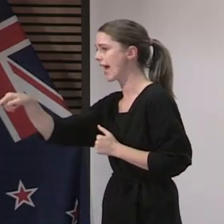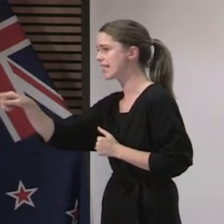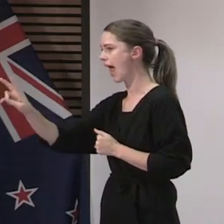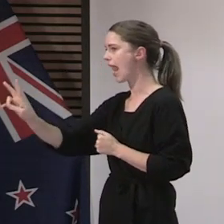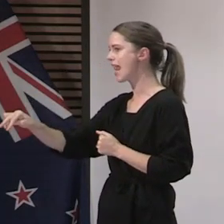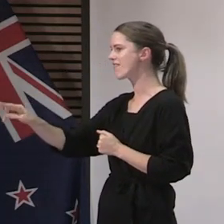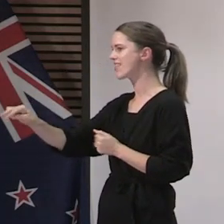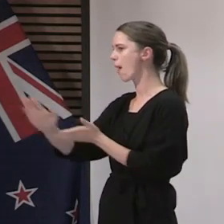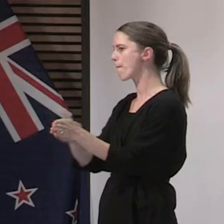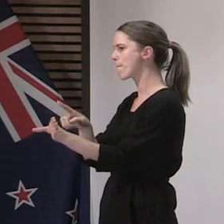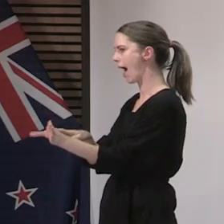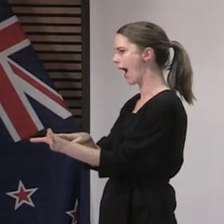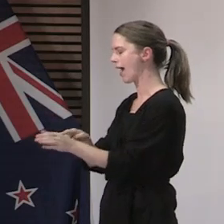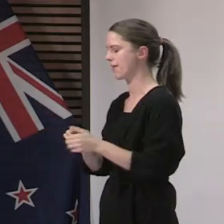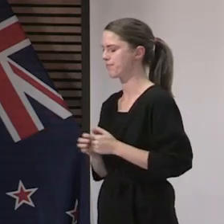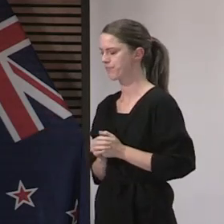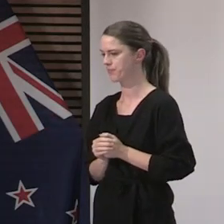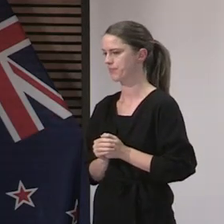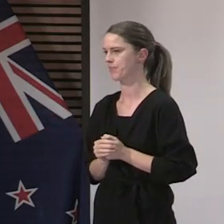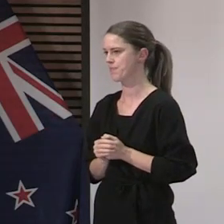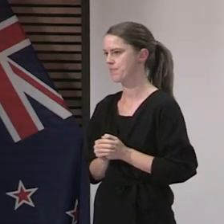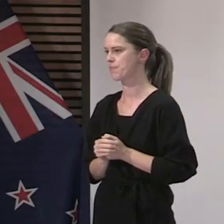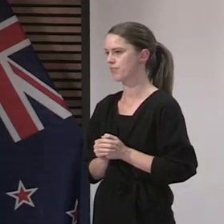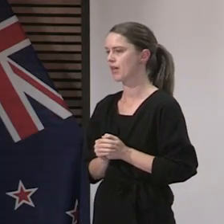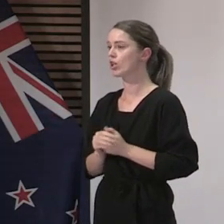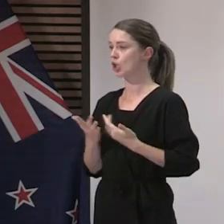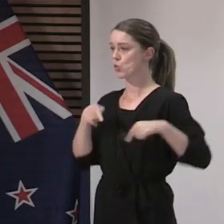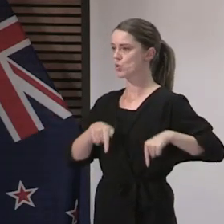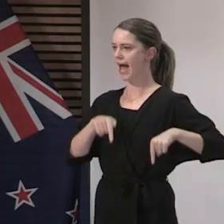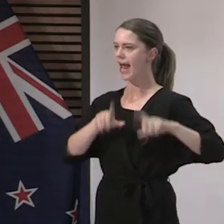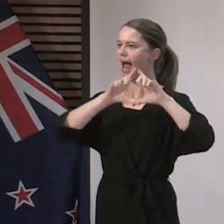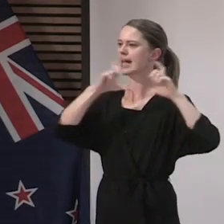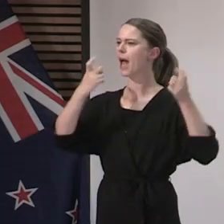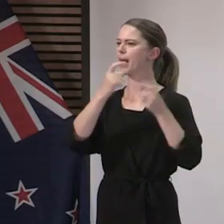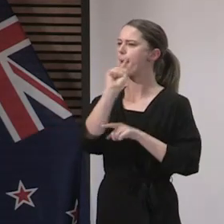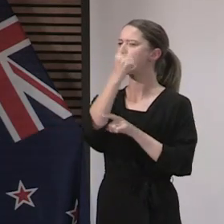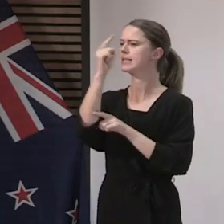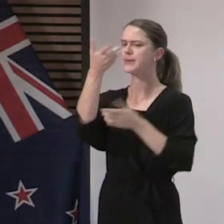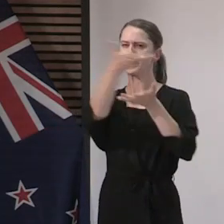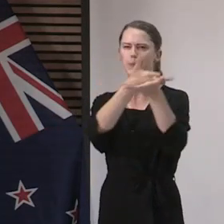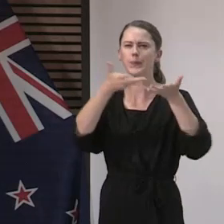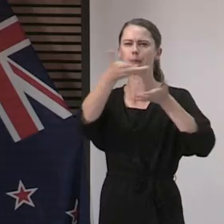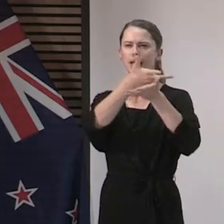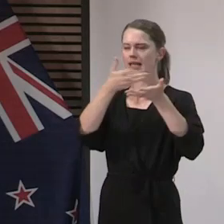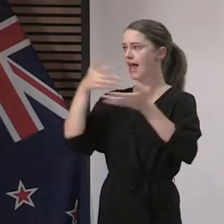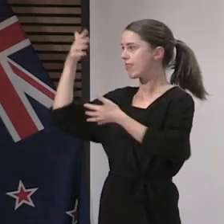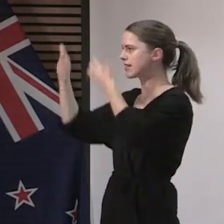tracking again and making further decisions at Cabinet on 11th May. In making this